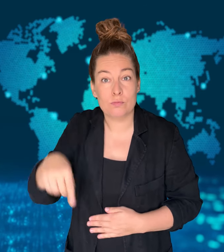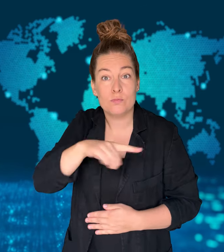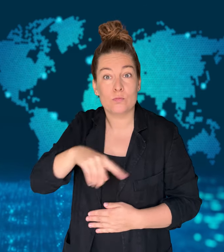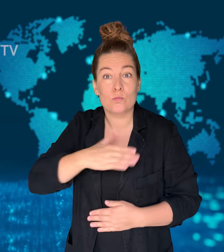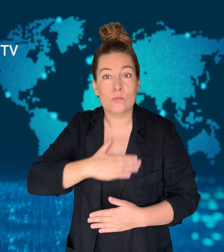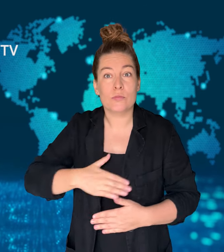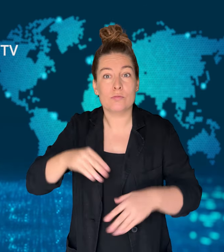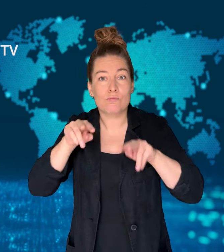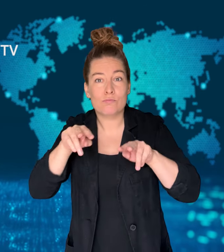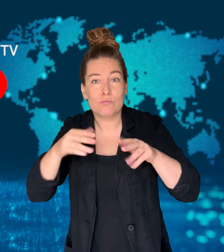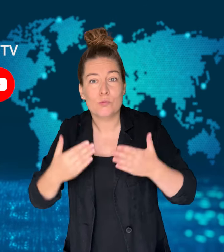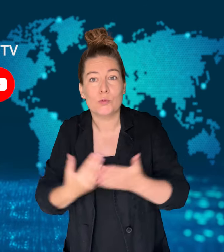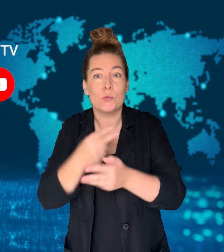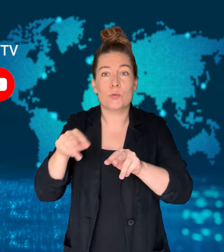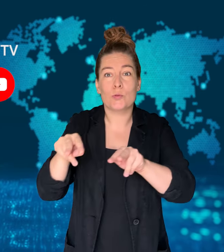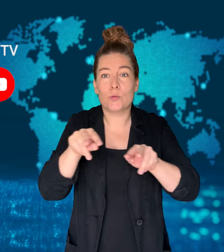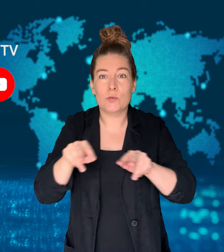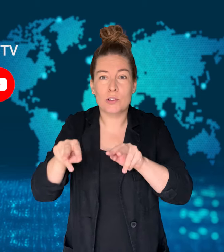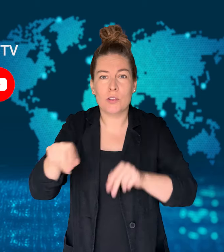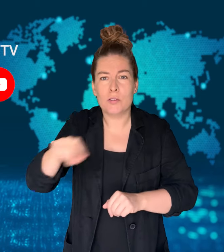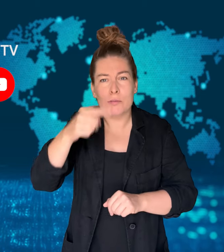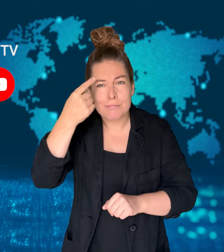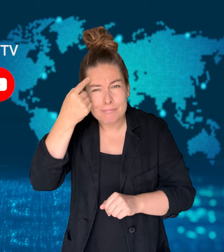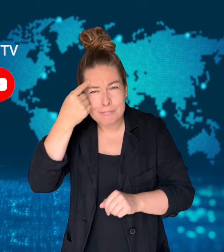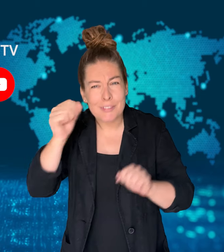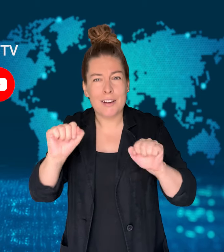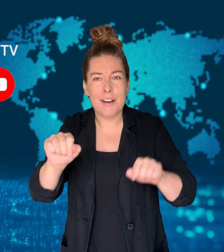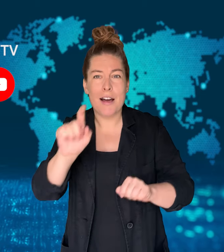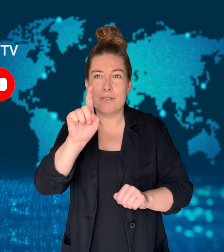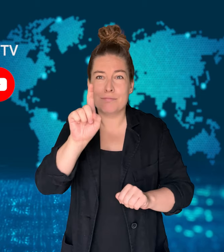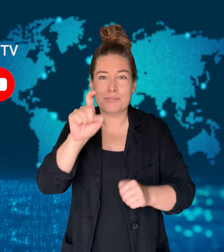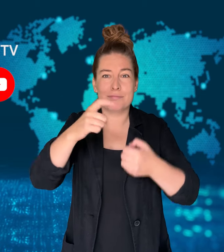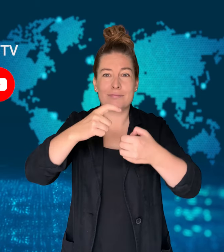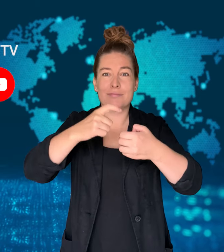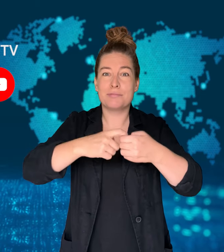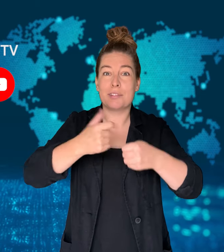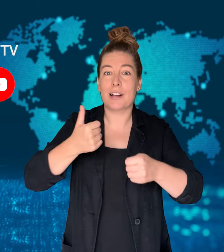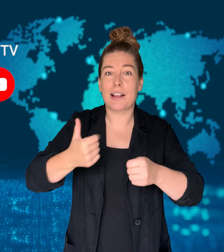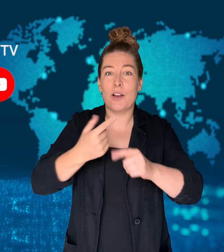Don't forget to subscribe, like, and follow H3 World TV to